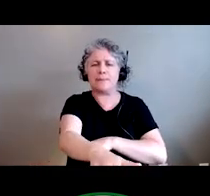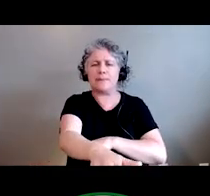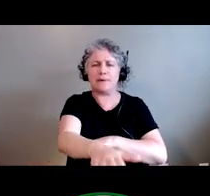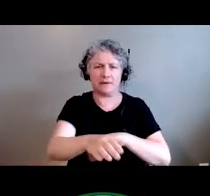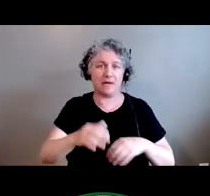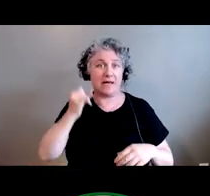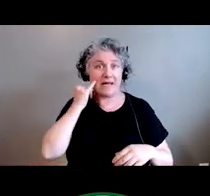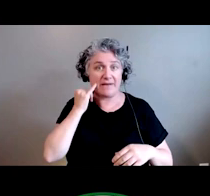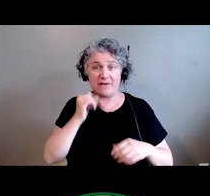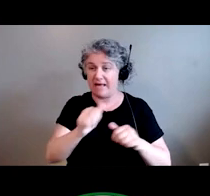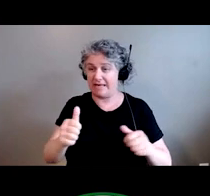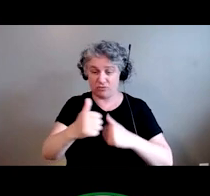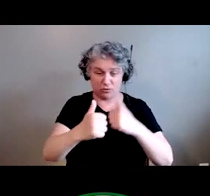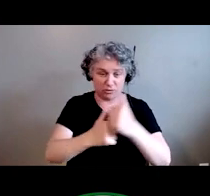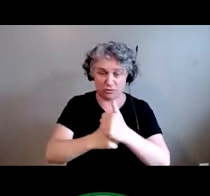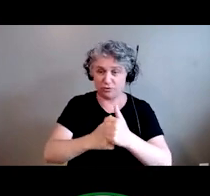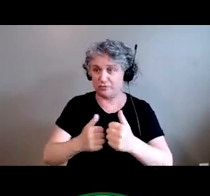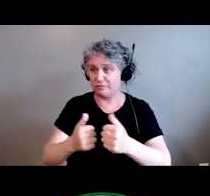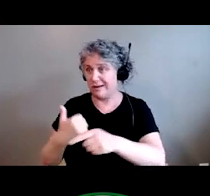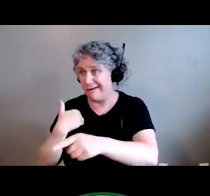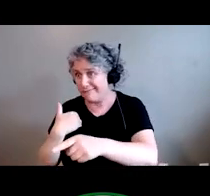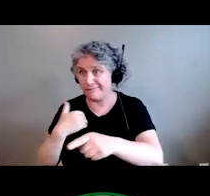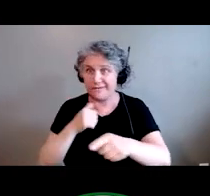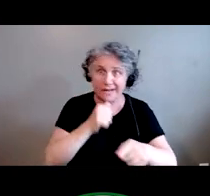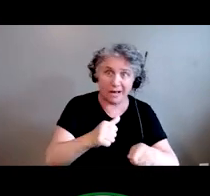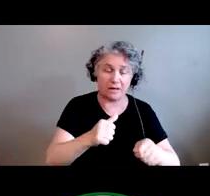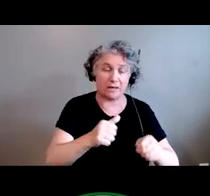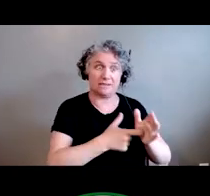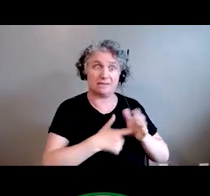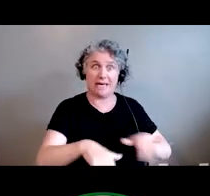Within the field of outdoor tourism and recreation, compliance analysis is described as the measurement